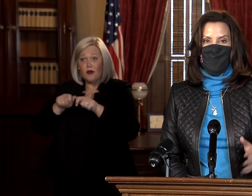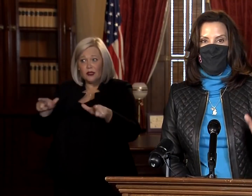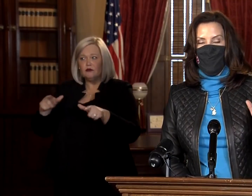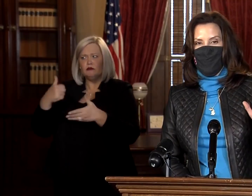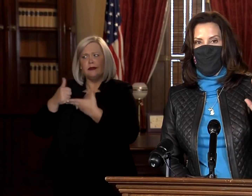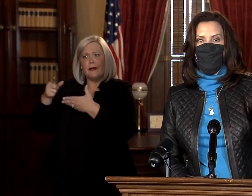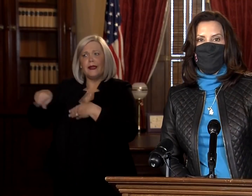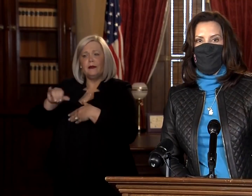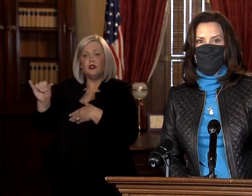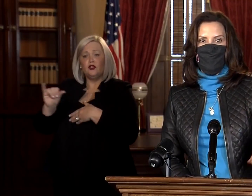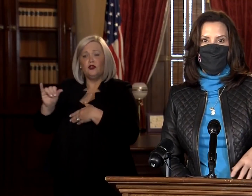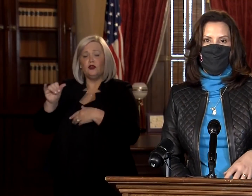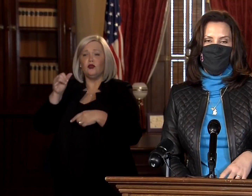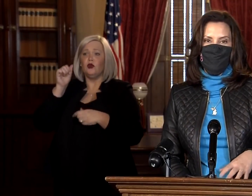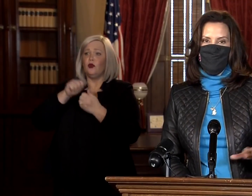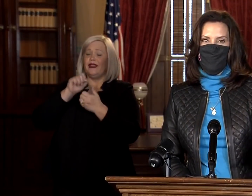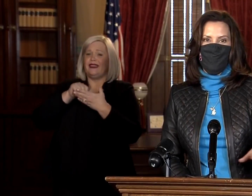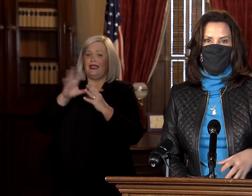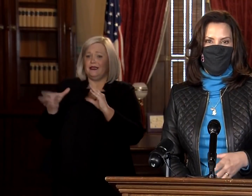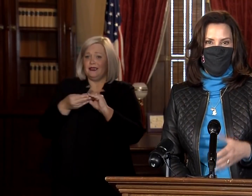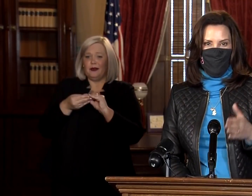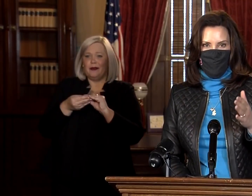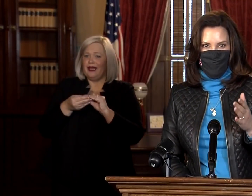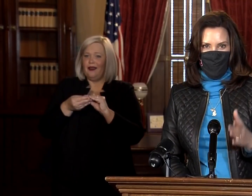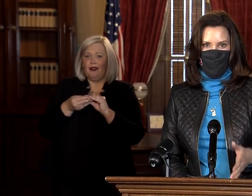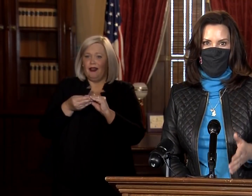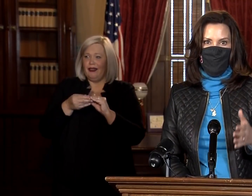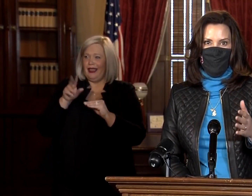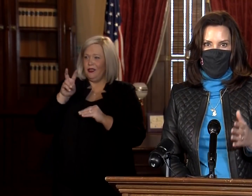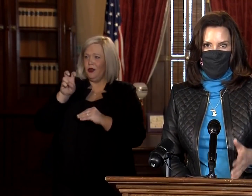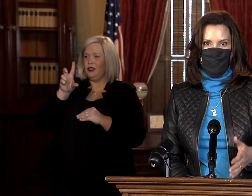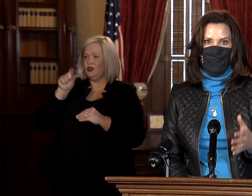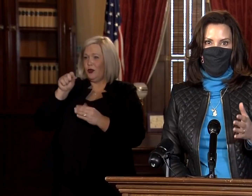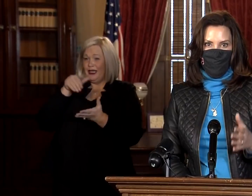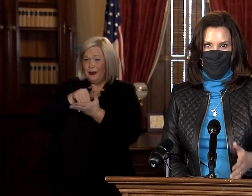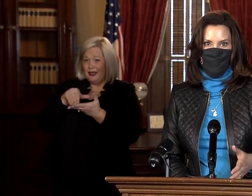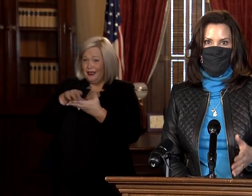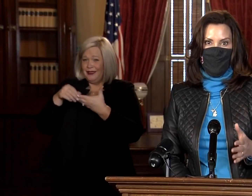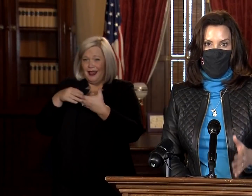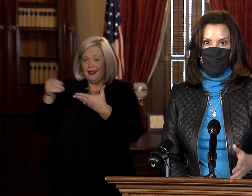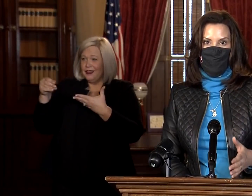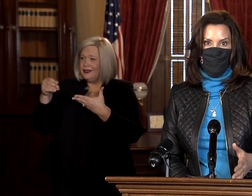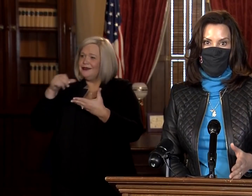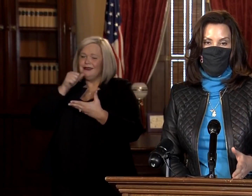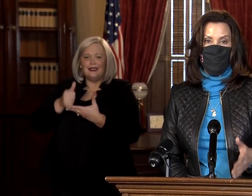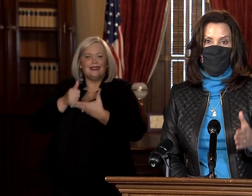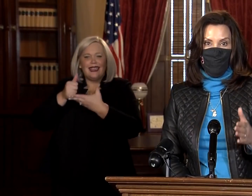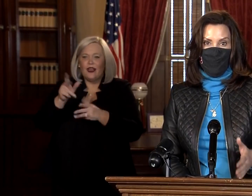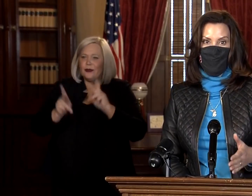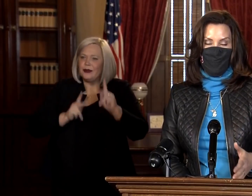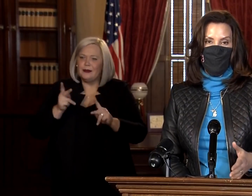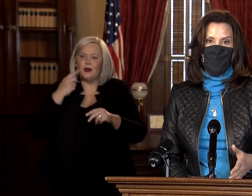unemployed and help businesses who are struggling because of who are struggling because of the pan. the pan. What happened in that What happened in that supplemental doesn’t have